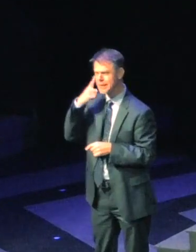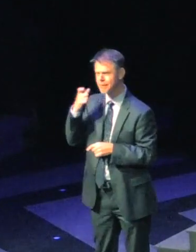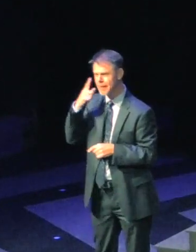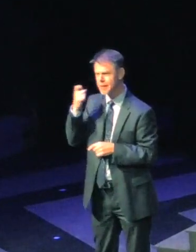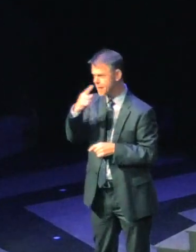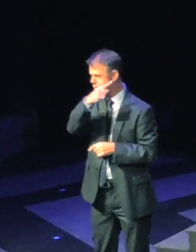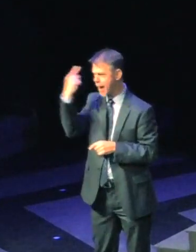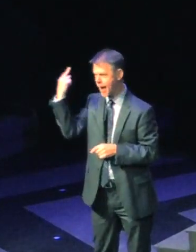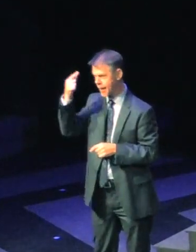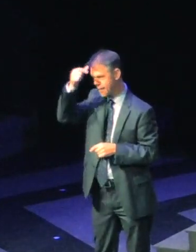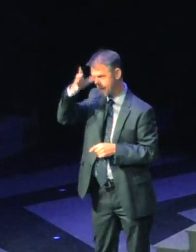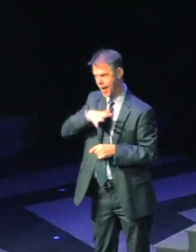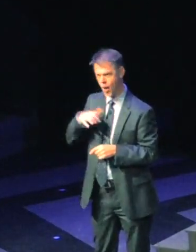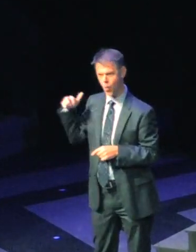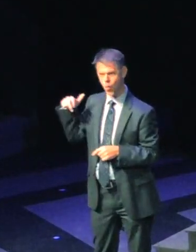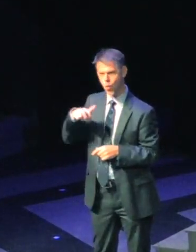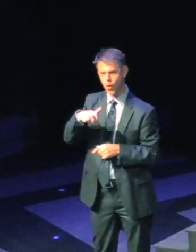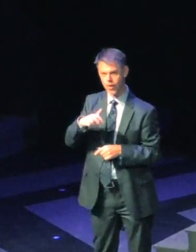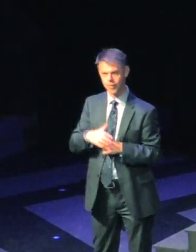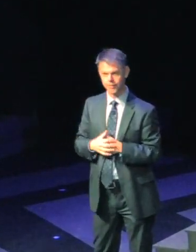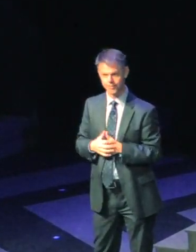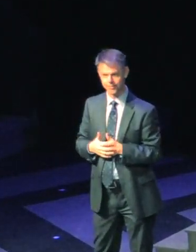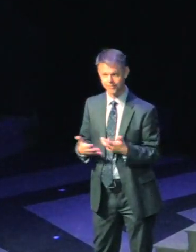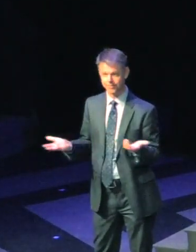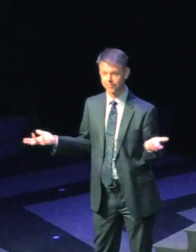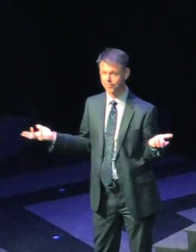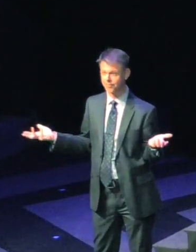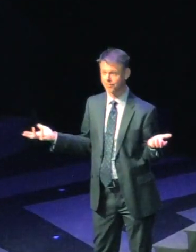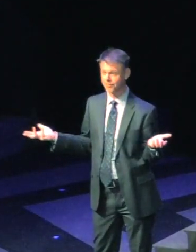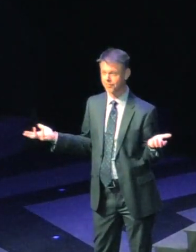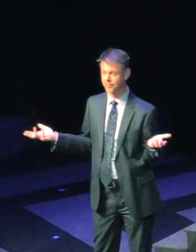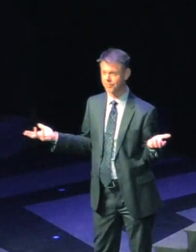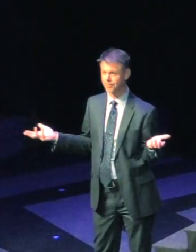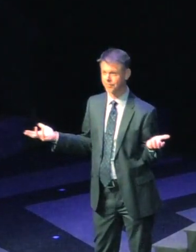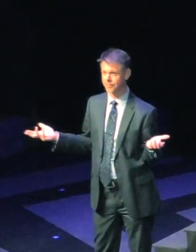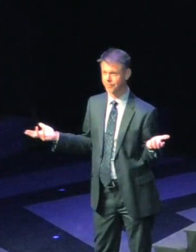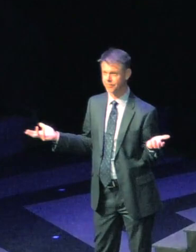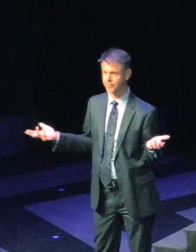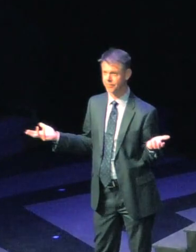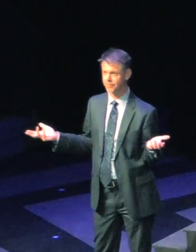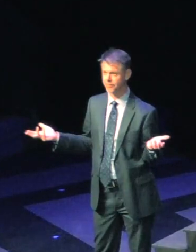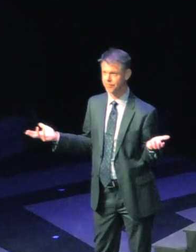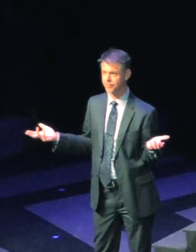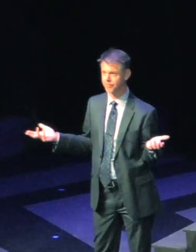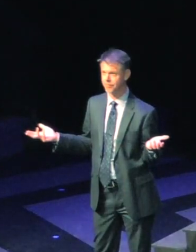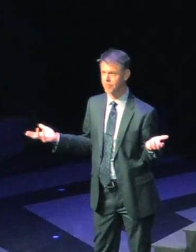neighborhood. I thought I had accomplished so much in life